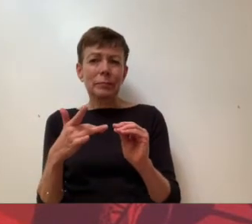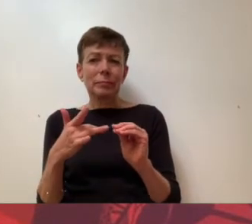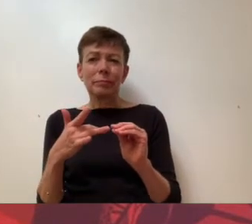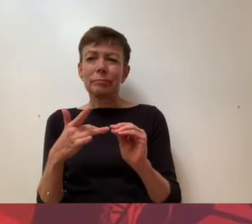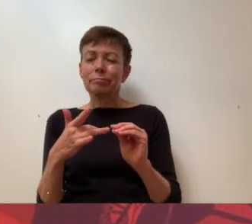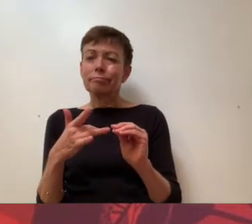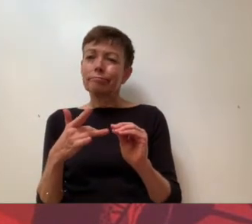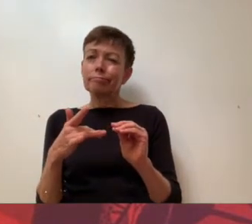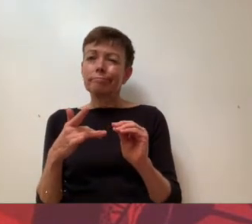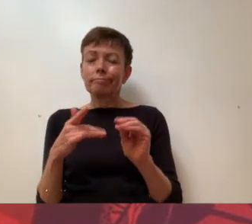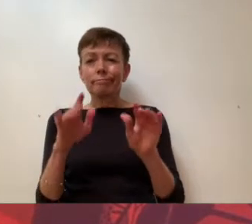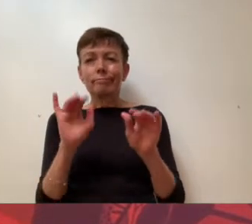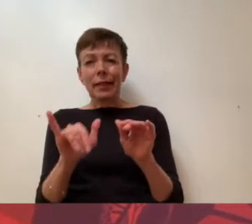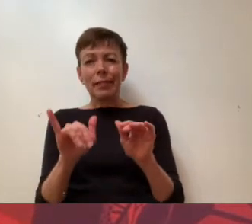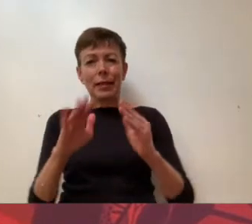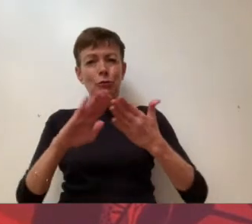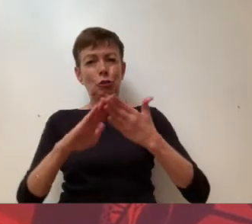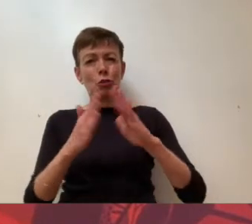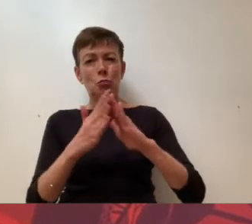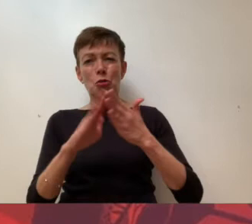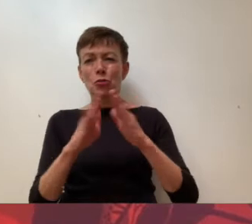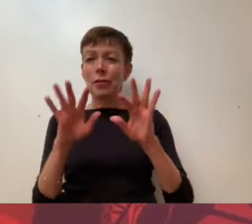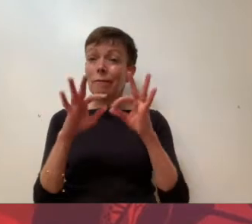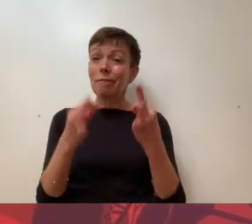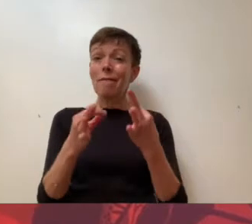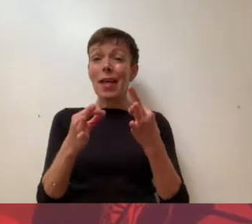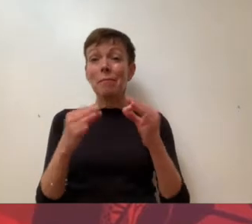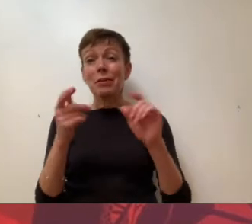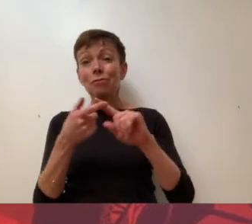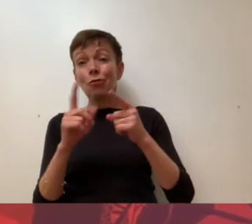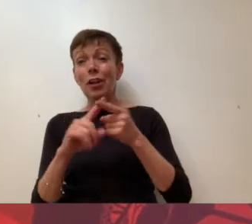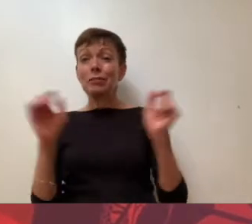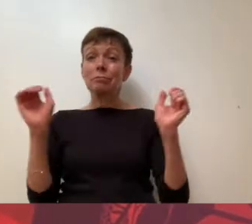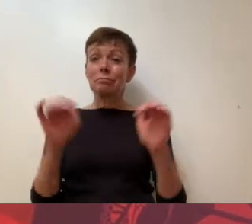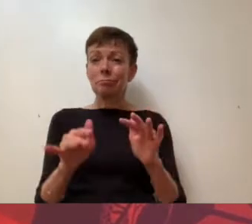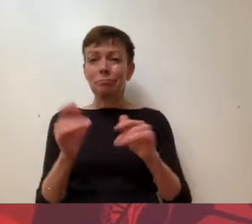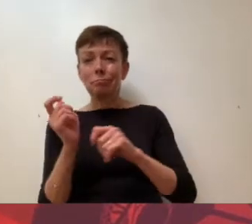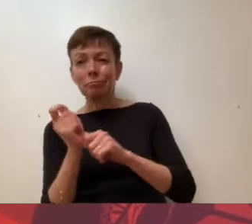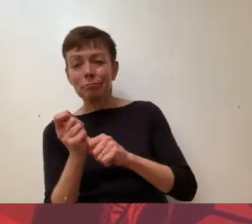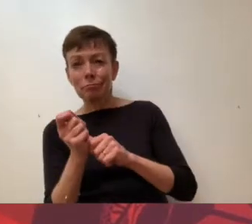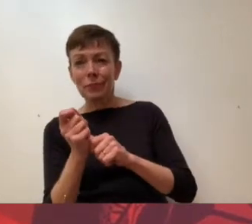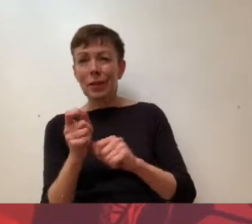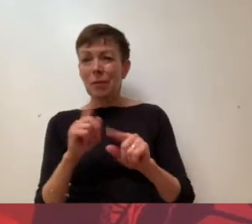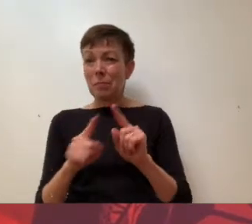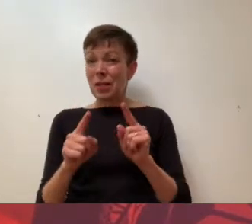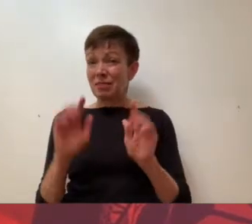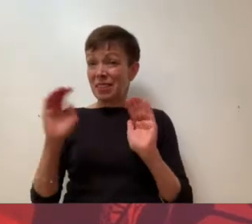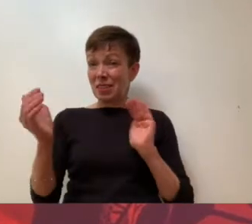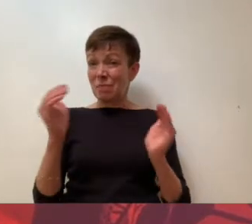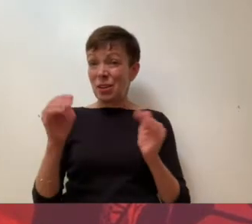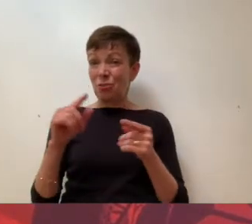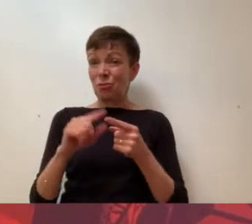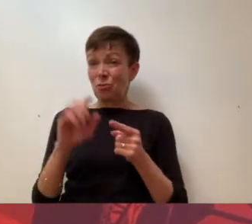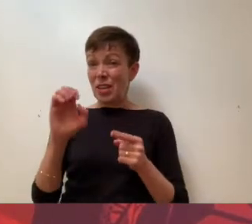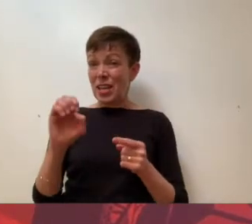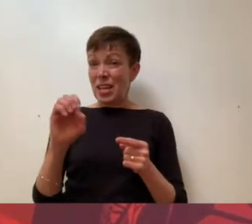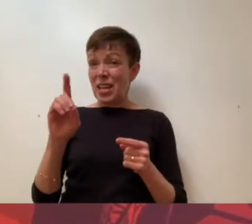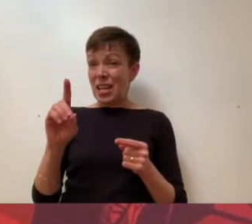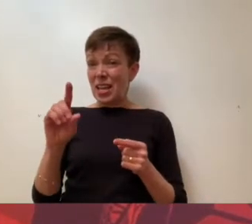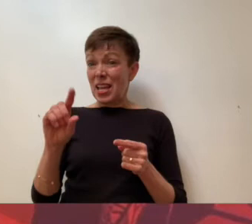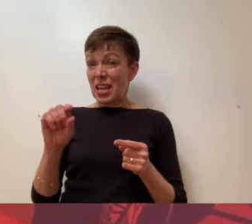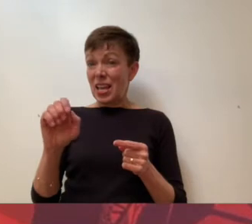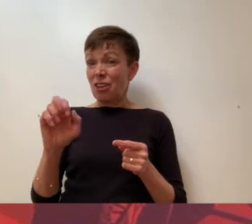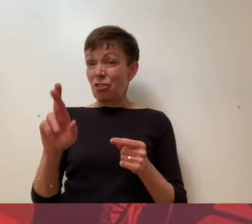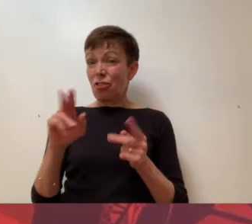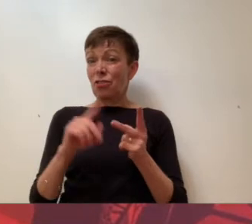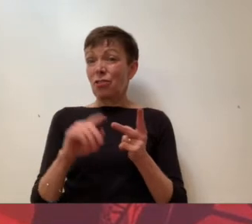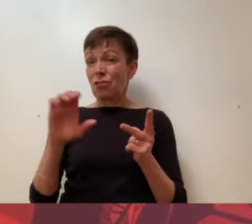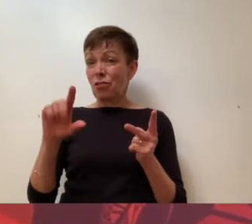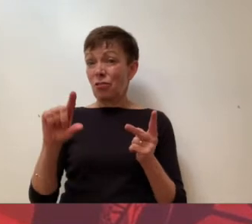of the importance of social distancing and gathering size in these areas. We are going